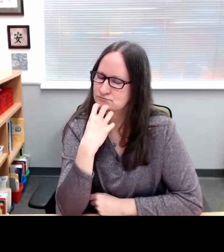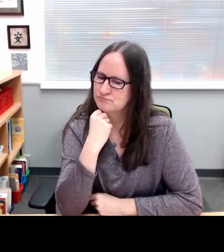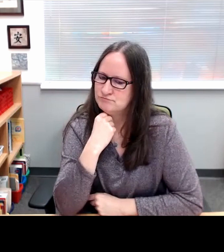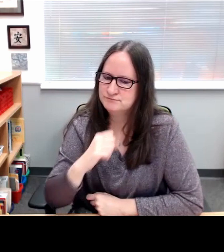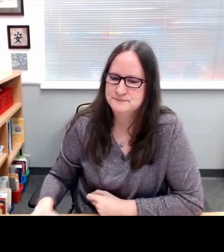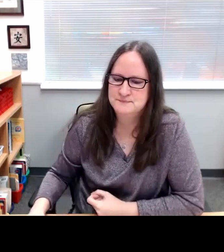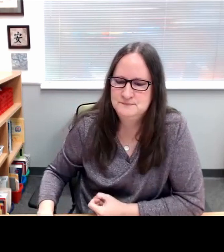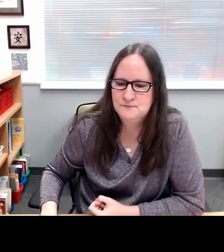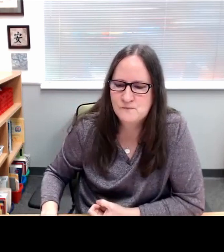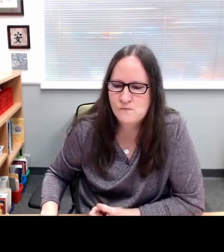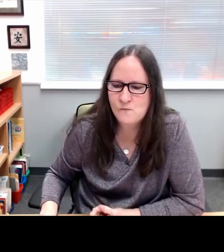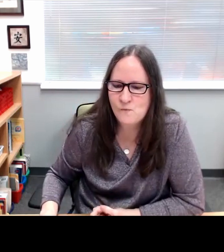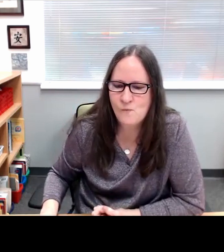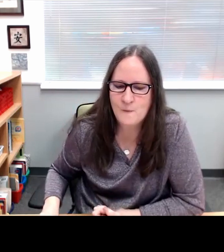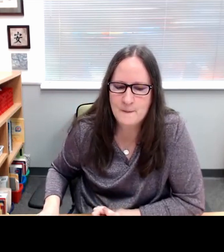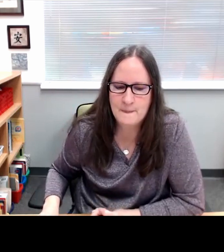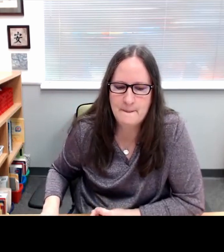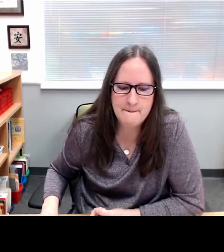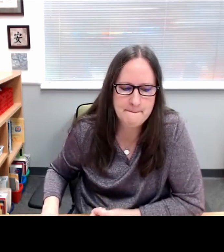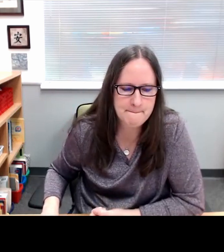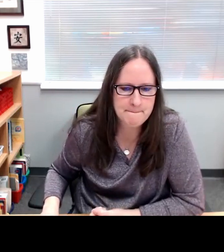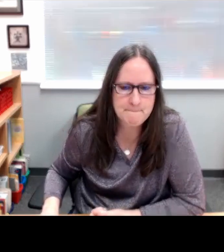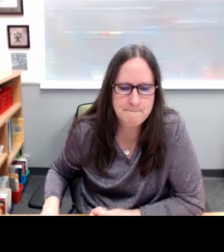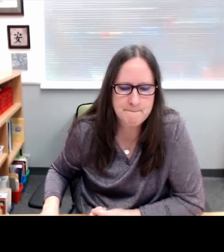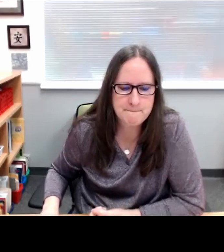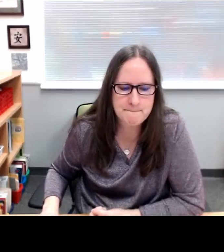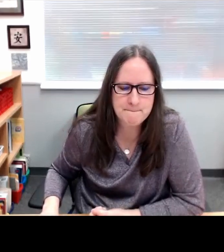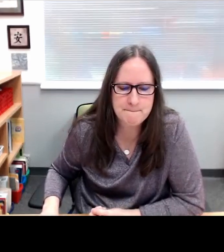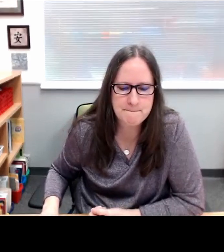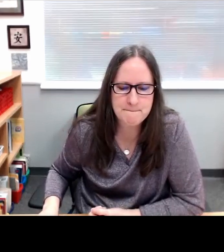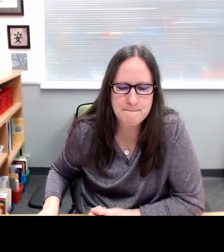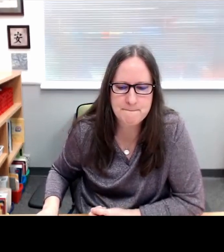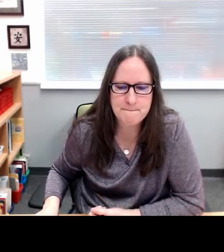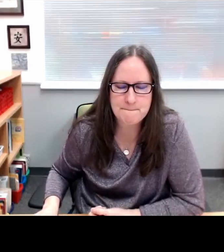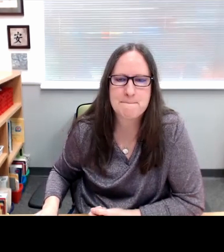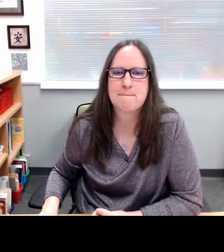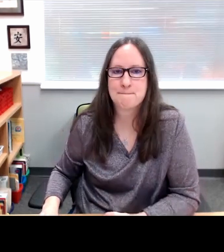Great expressions. Oh, this is so precious.